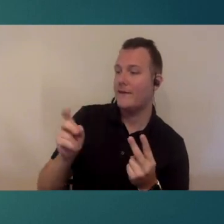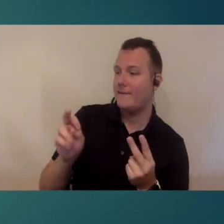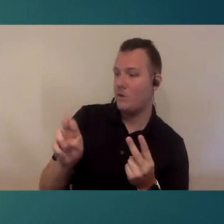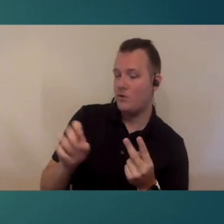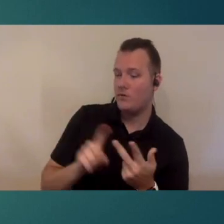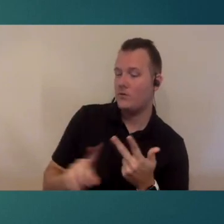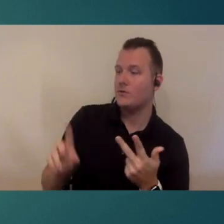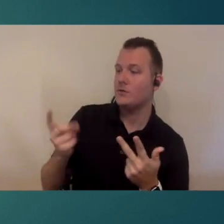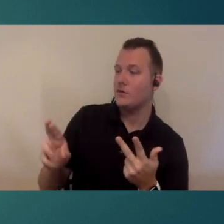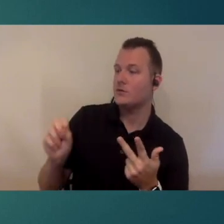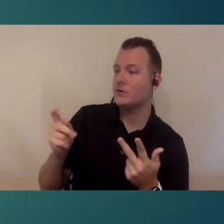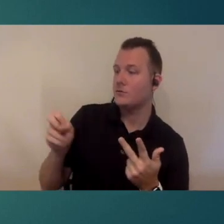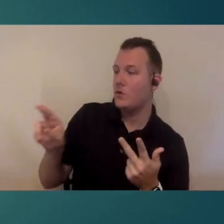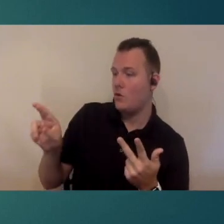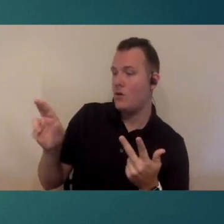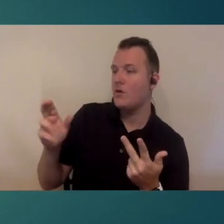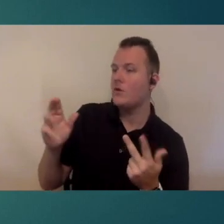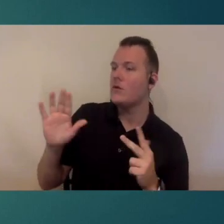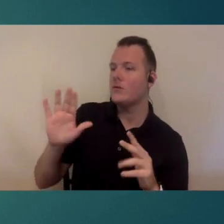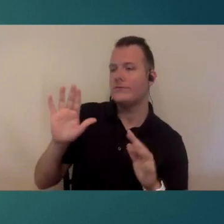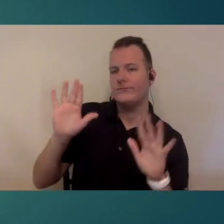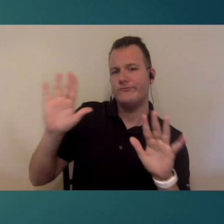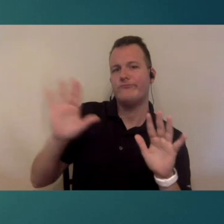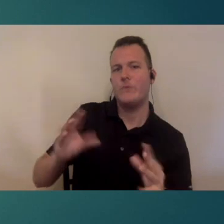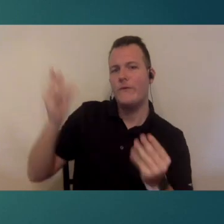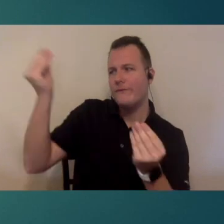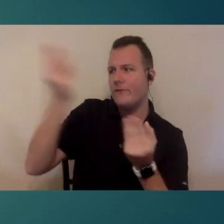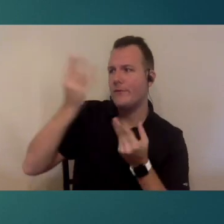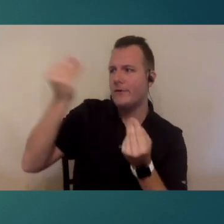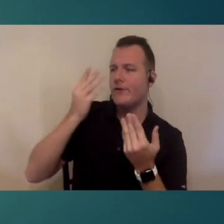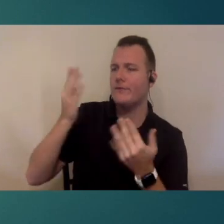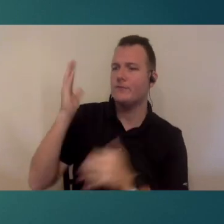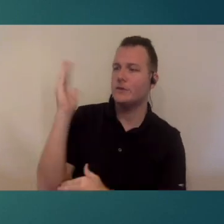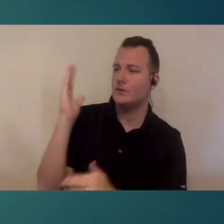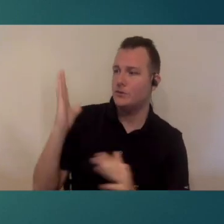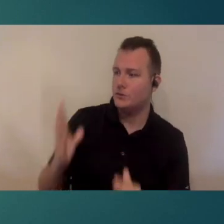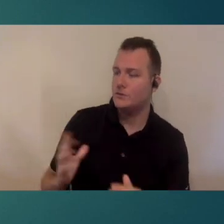and Dr. Spoor for such an informative presentation.